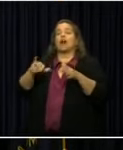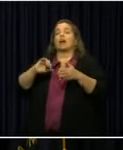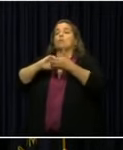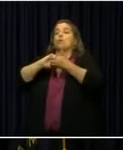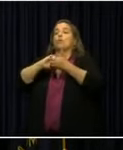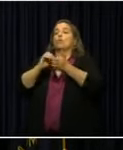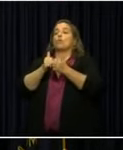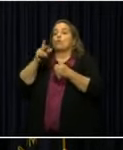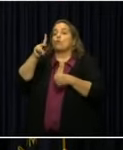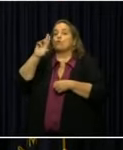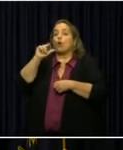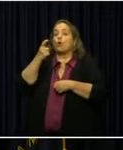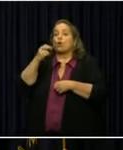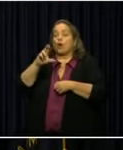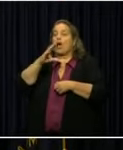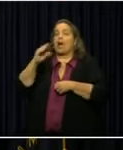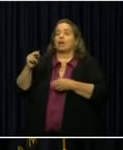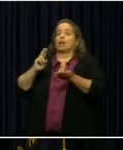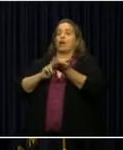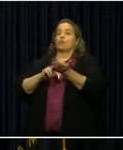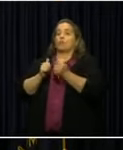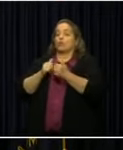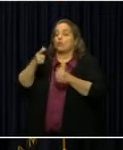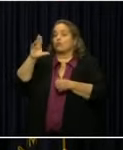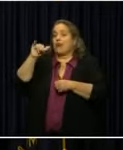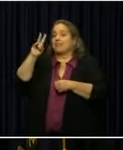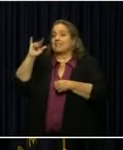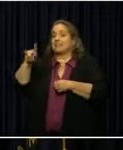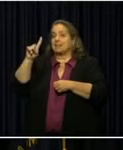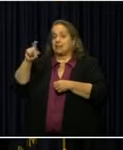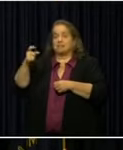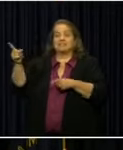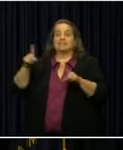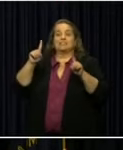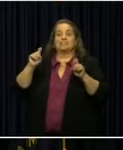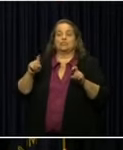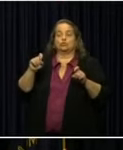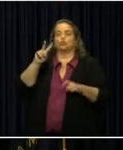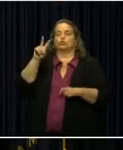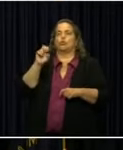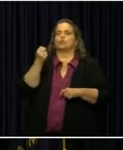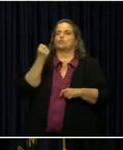BECAUSE WE'RE TRYING TO GET THEM N THOSE DATES, AND THEN THIS